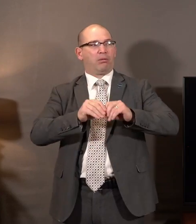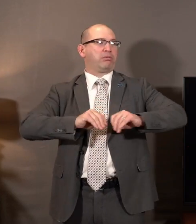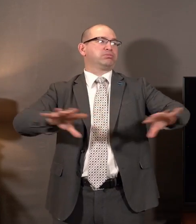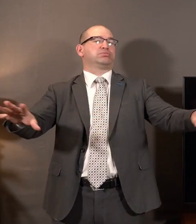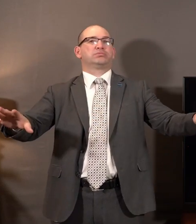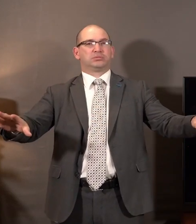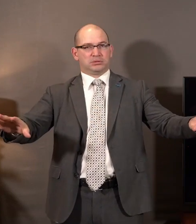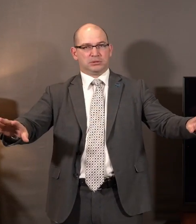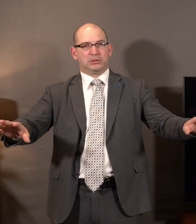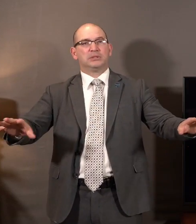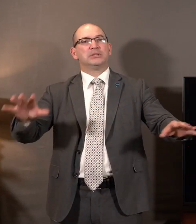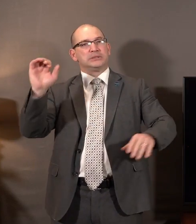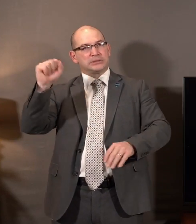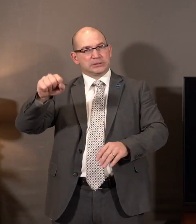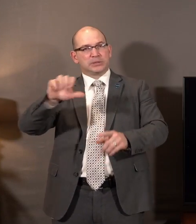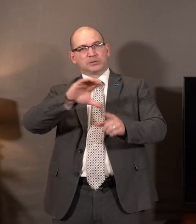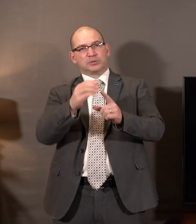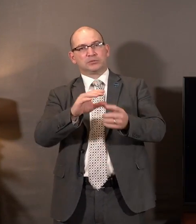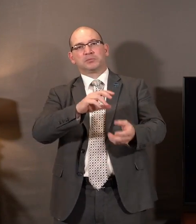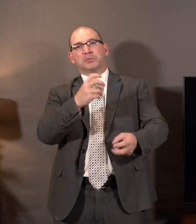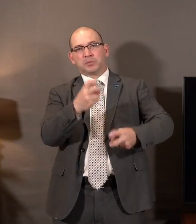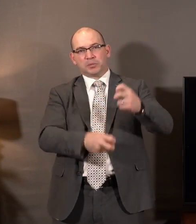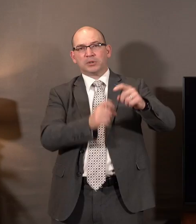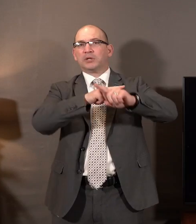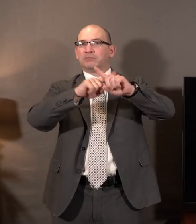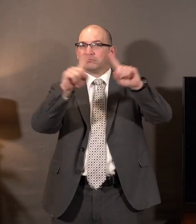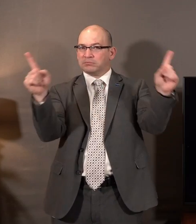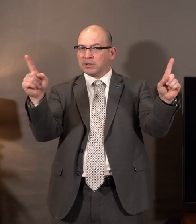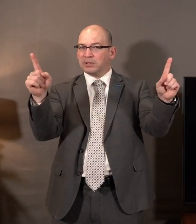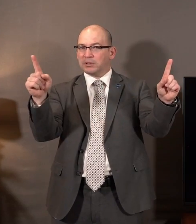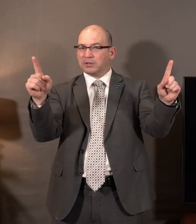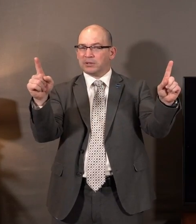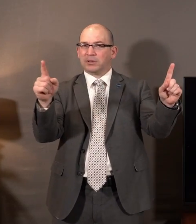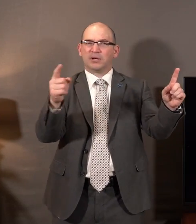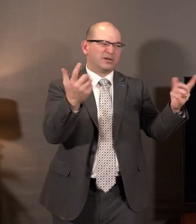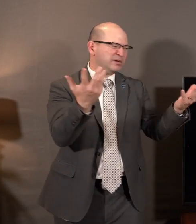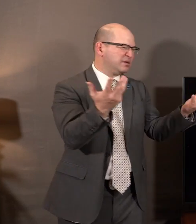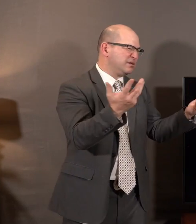problems in our society but there's a whole lot of twisting and turning that's